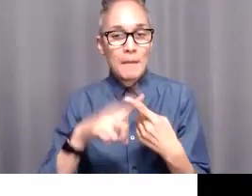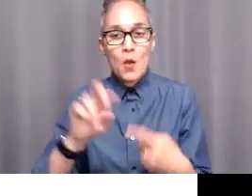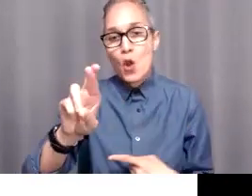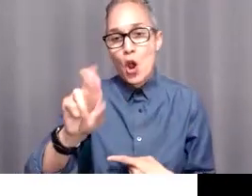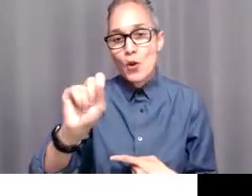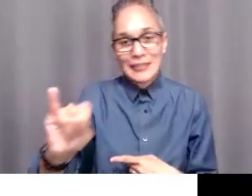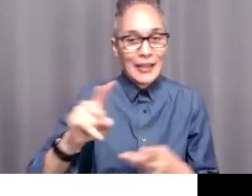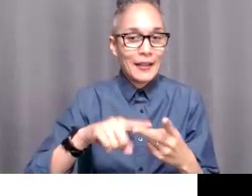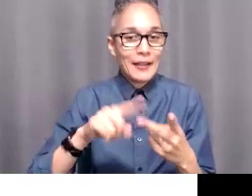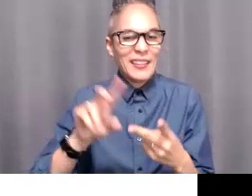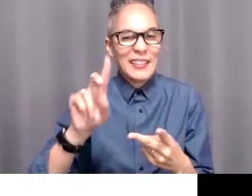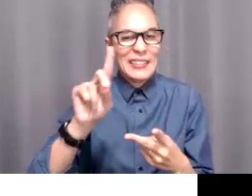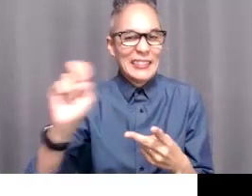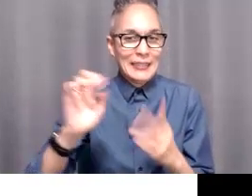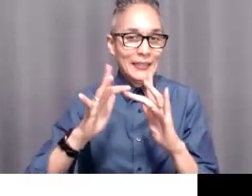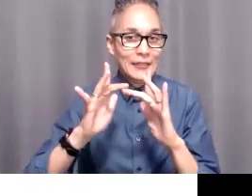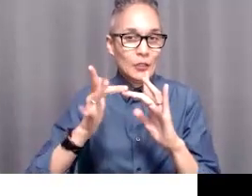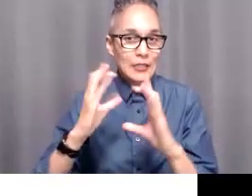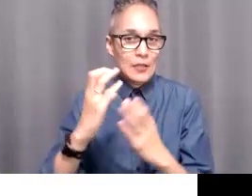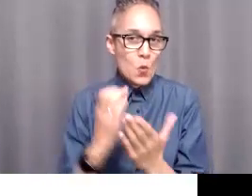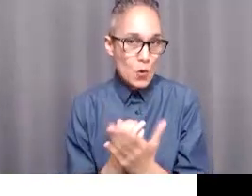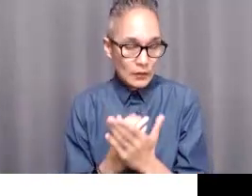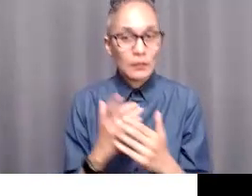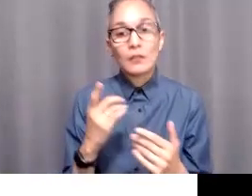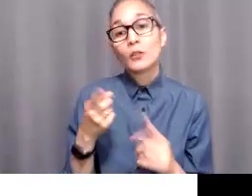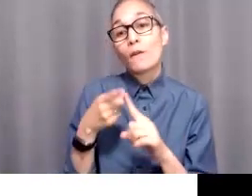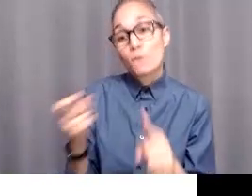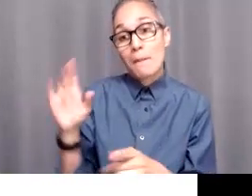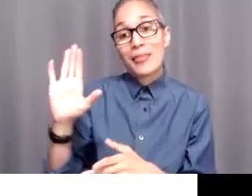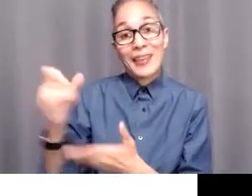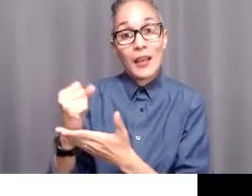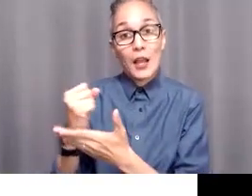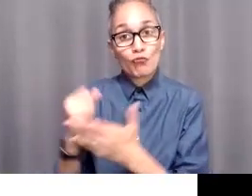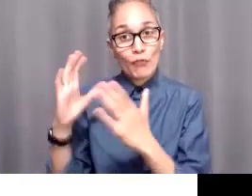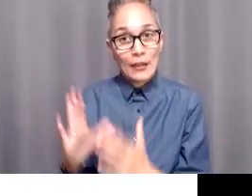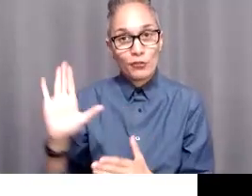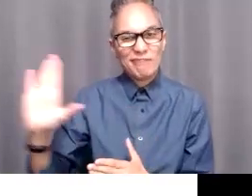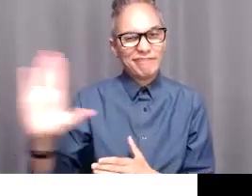And so based on the accreditors’ distance